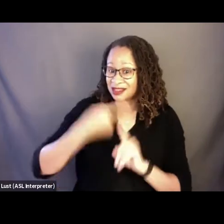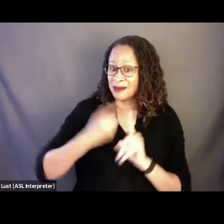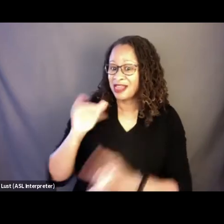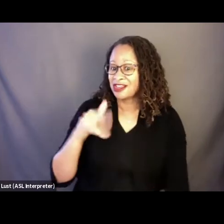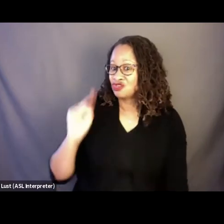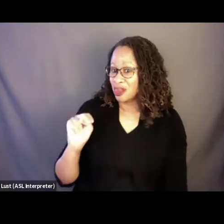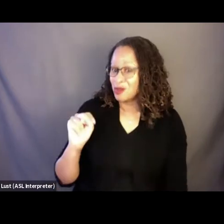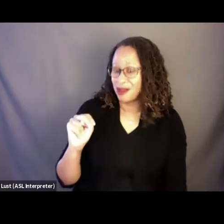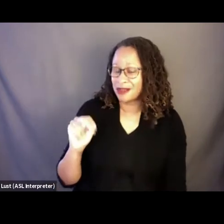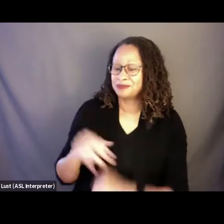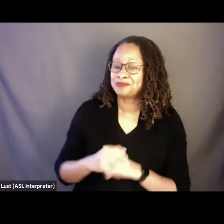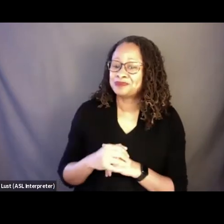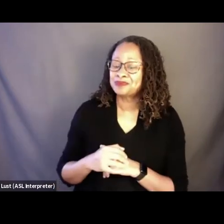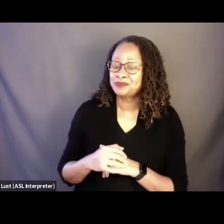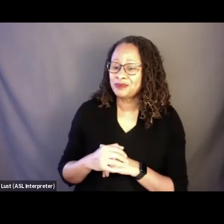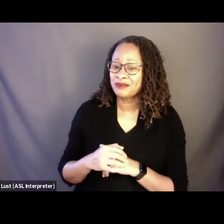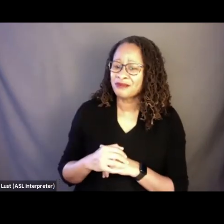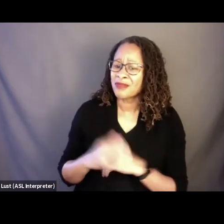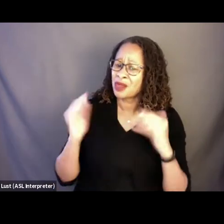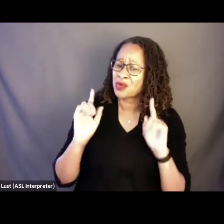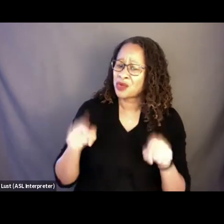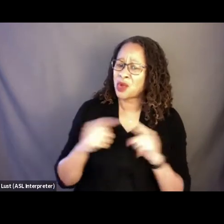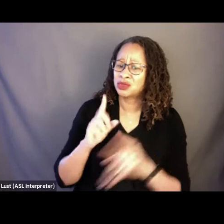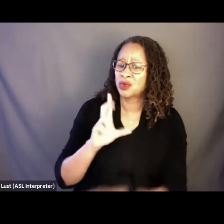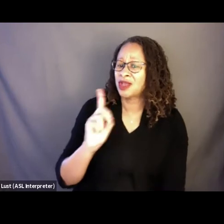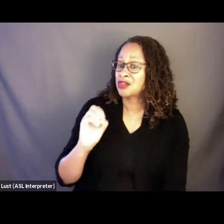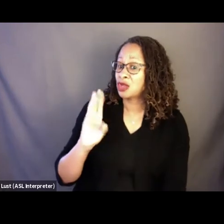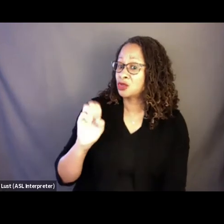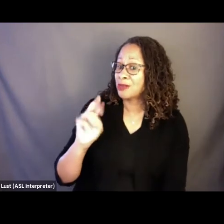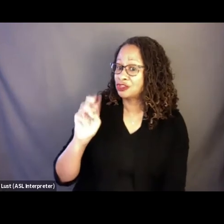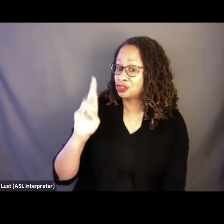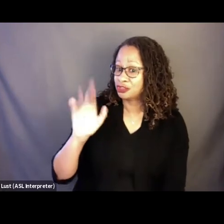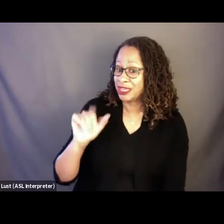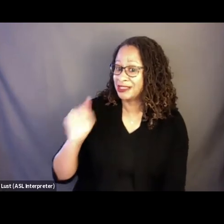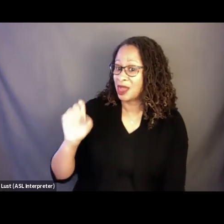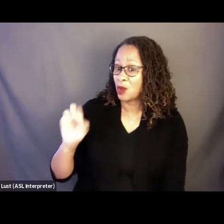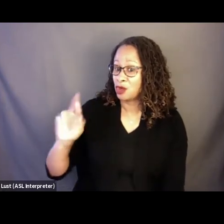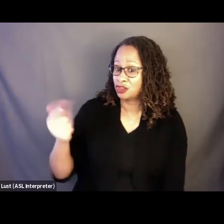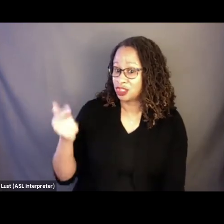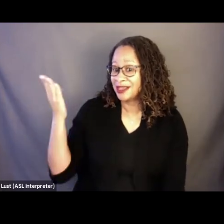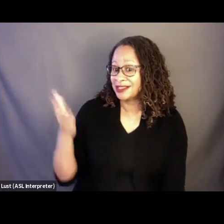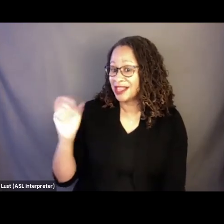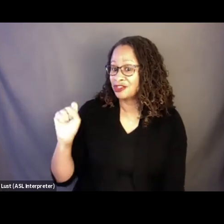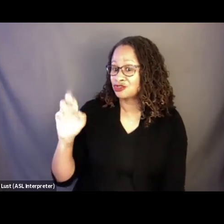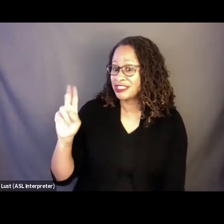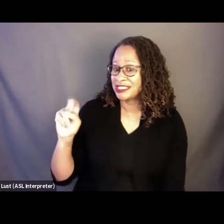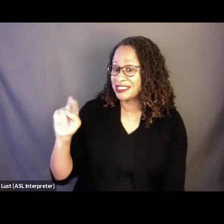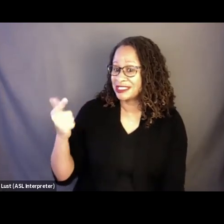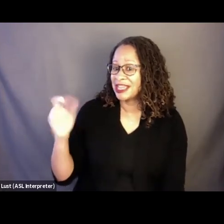So go on down to documentary.org/screening series to find out more.